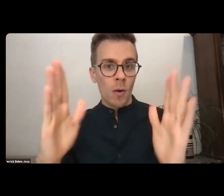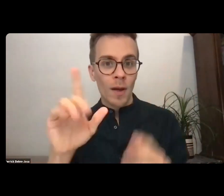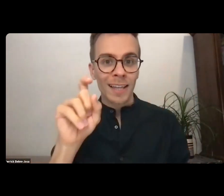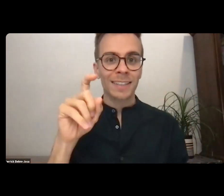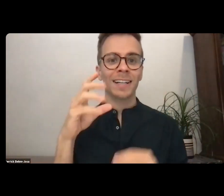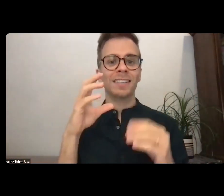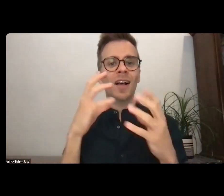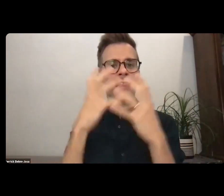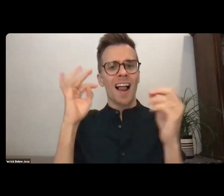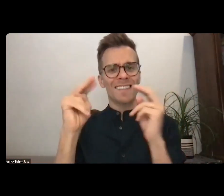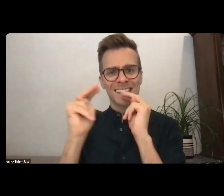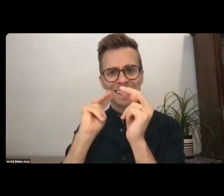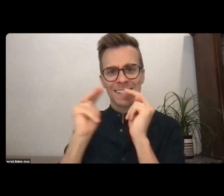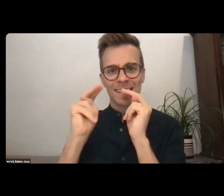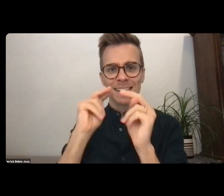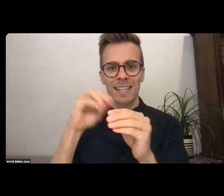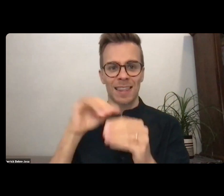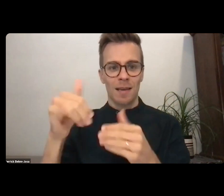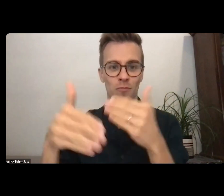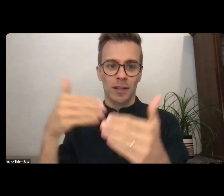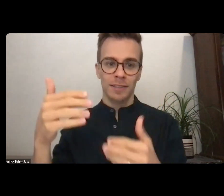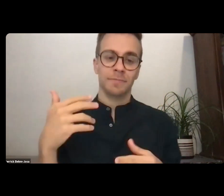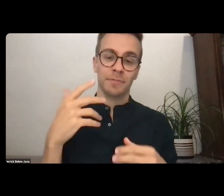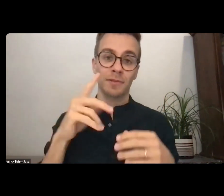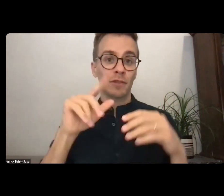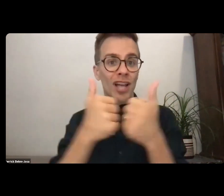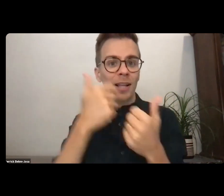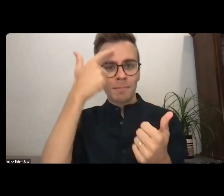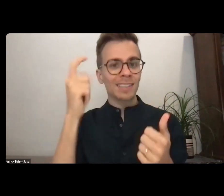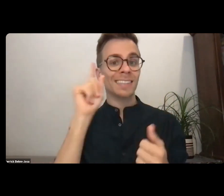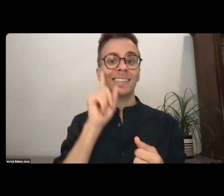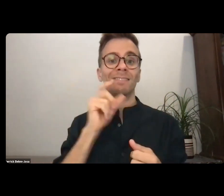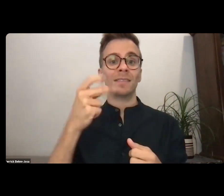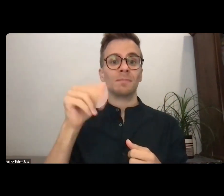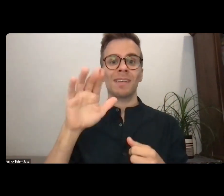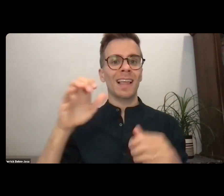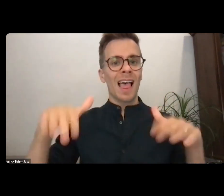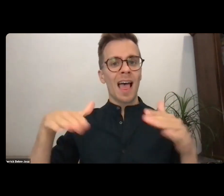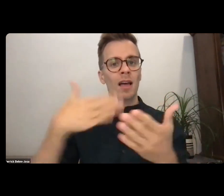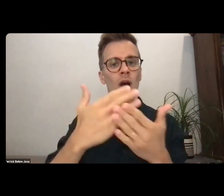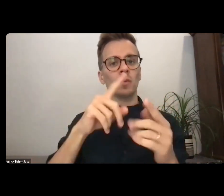space, and consideration of dead space, and having wider hallways there. There's a lot of negotiation in that process, and it is challenging.